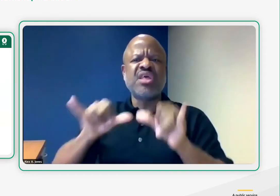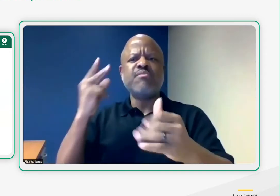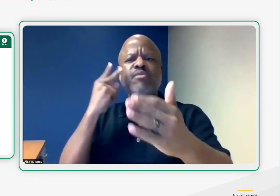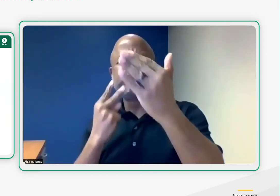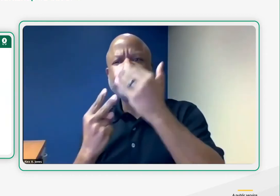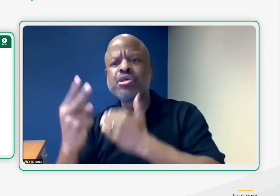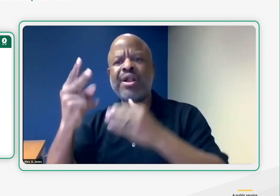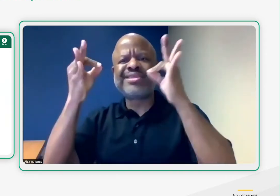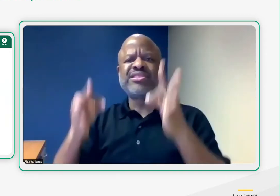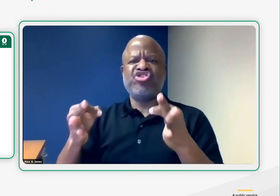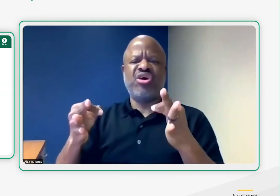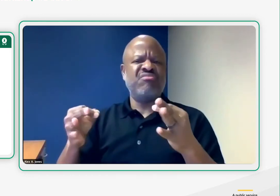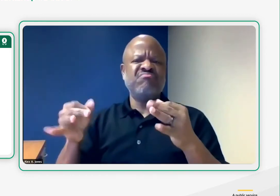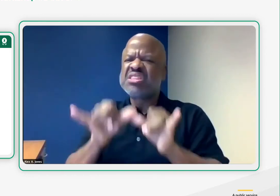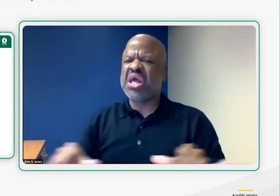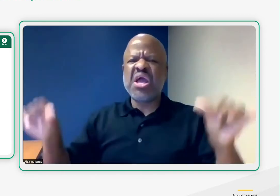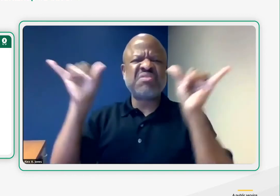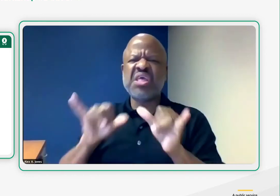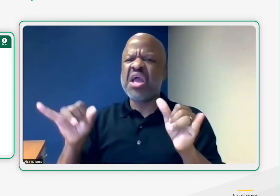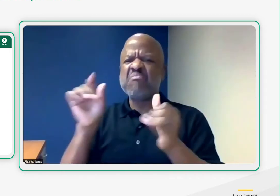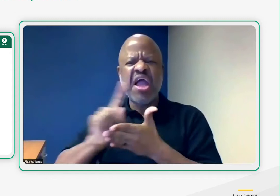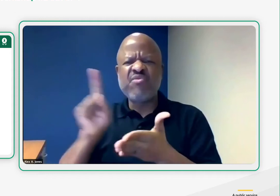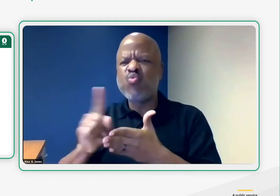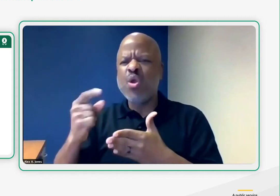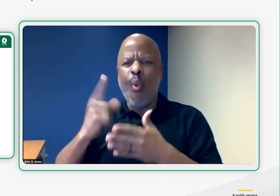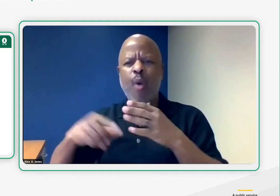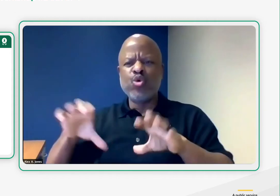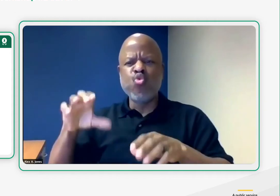that if it's a predictable decision, it’s the same every week, something that we do